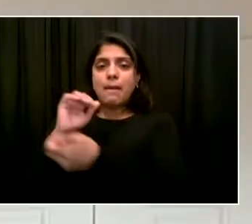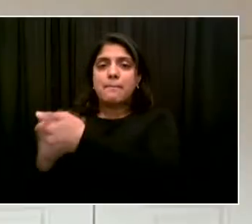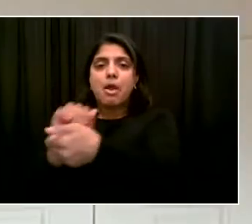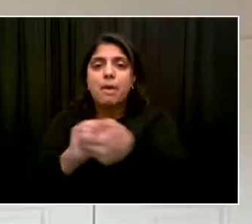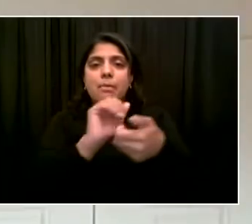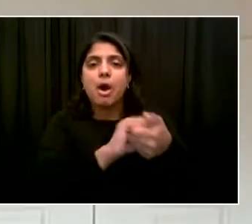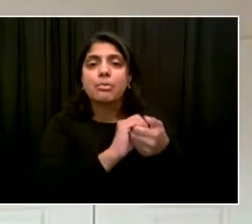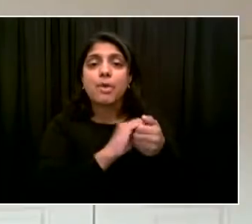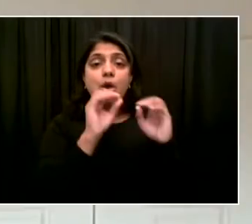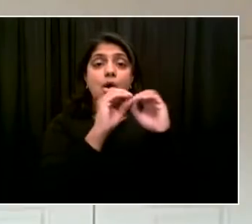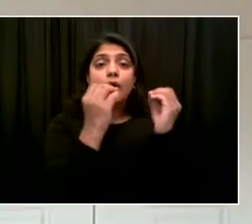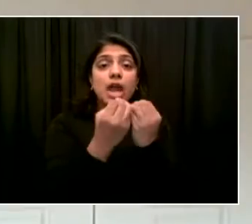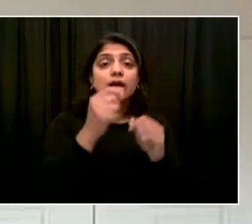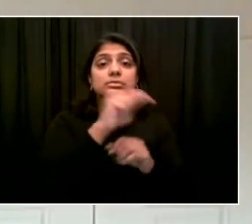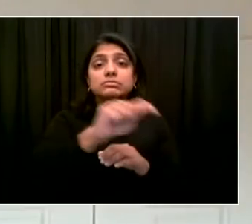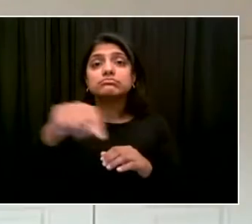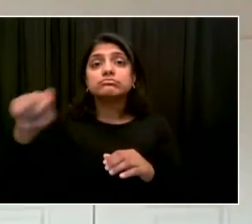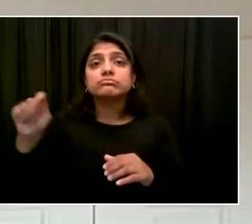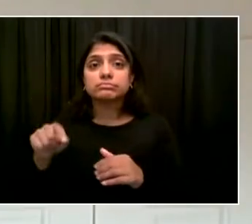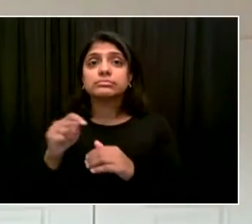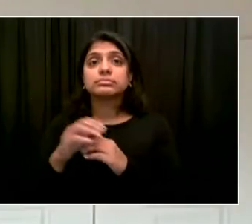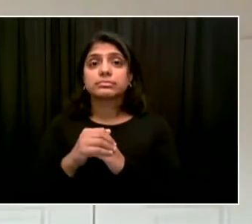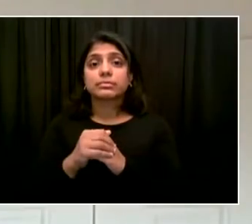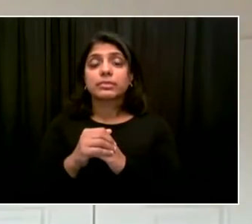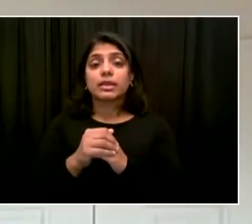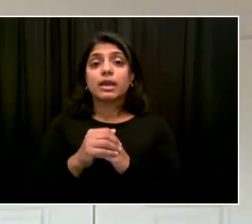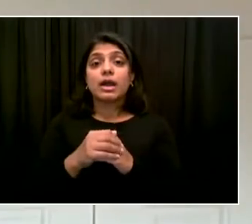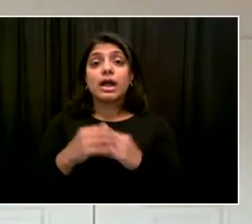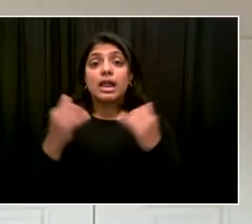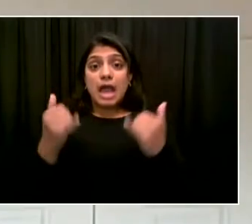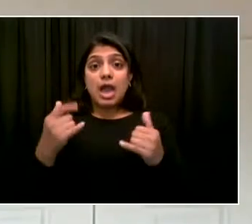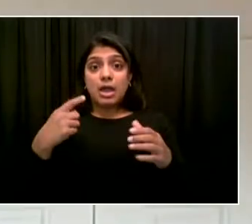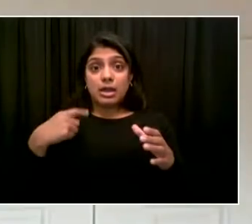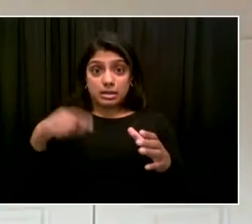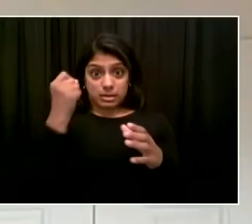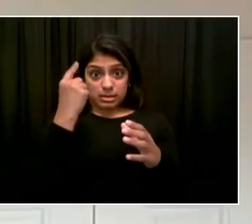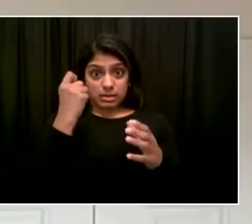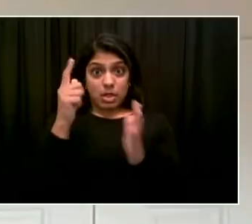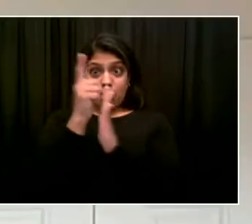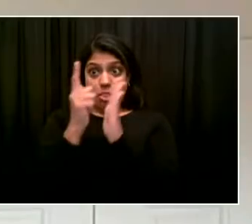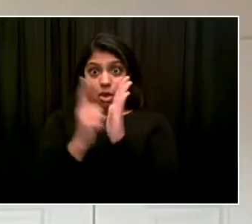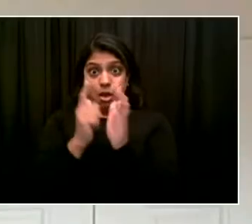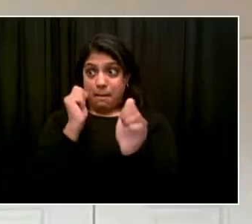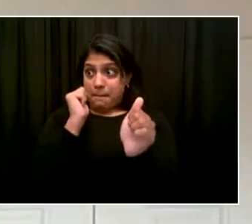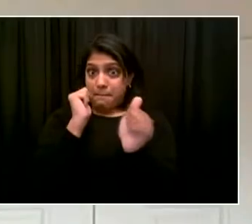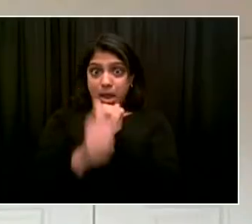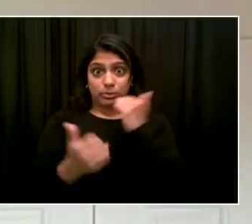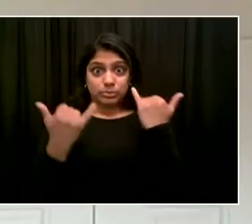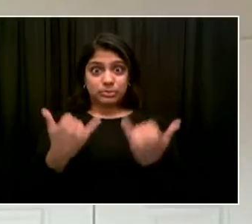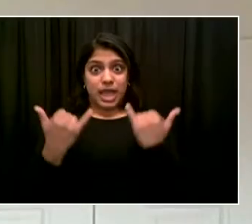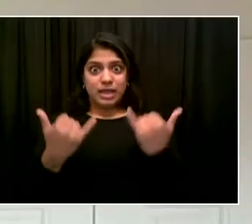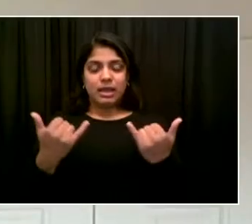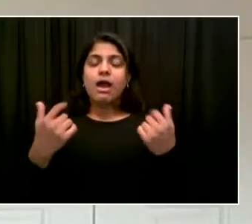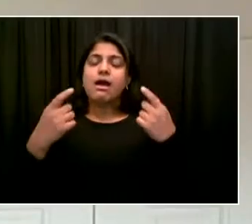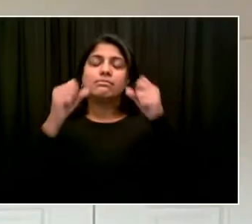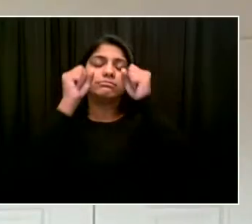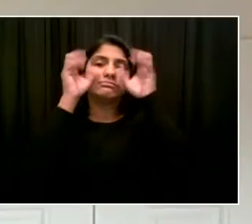IMPORTANT COMMITMENT. THIS WILL YIELD INCREDIBLE THINGS FOR NEW